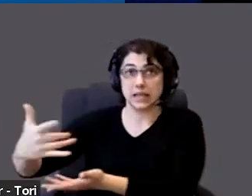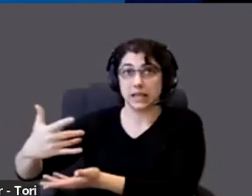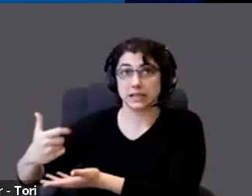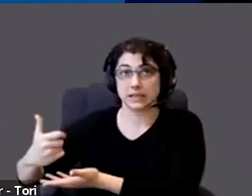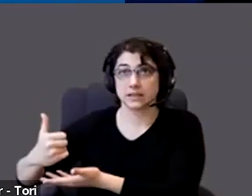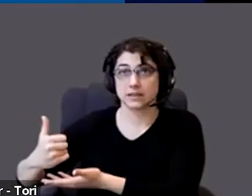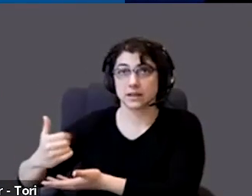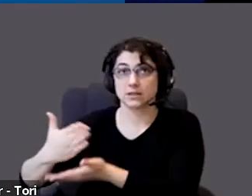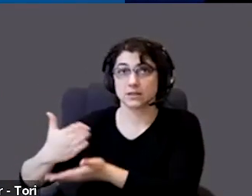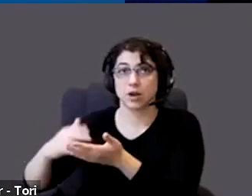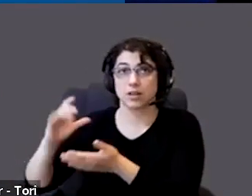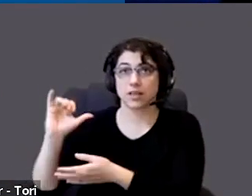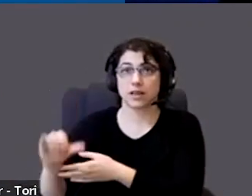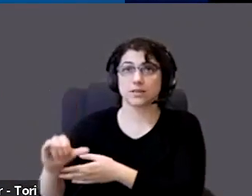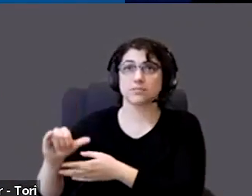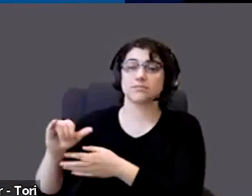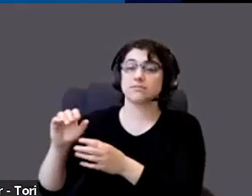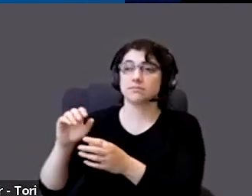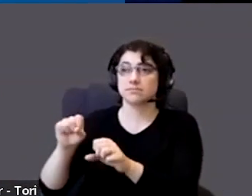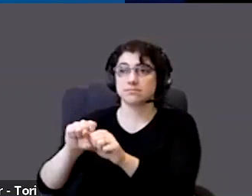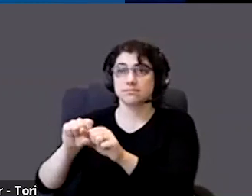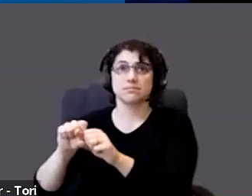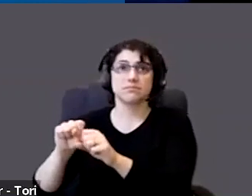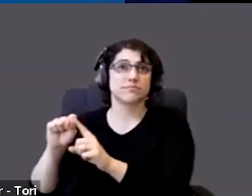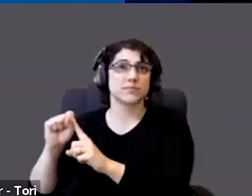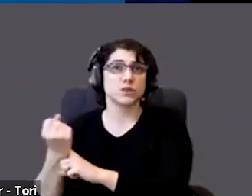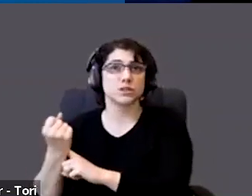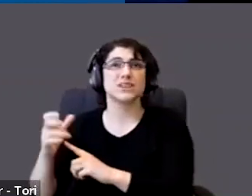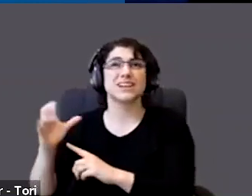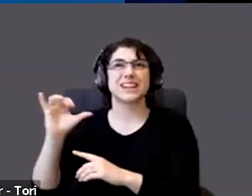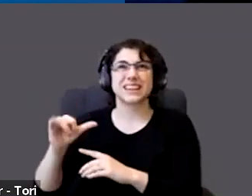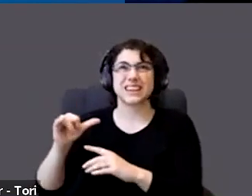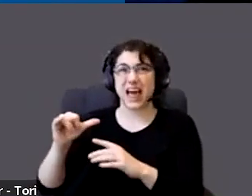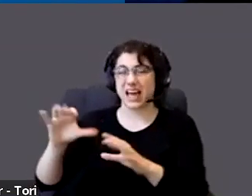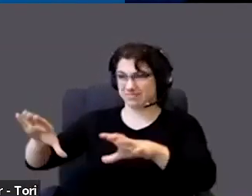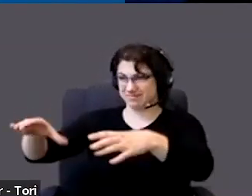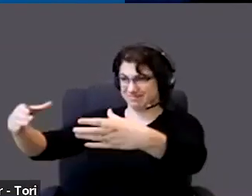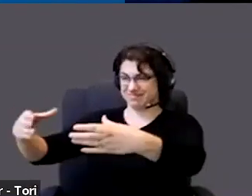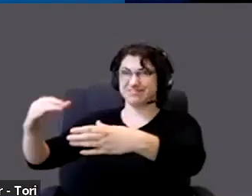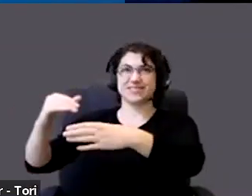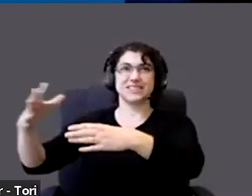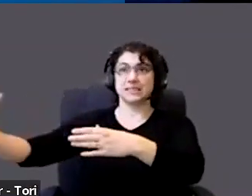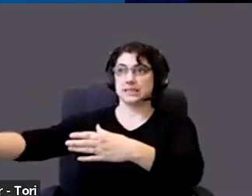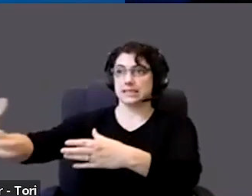for a reportable event is what's being captured and sent to the state health department; so again, the capability